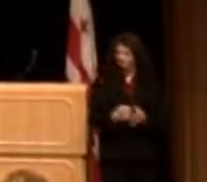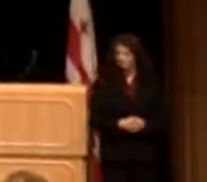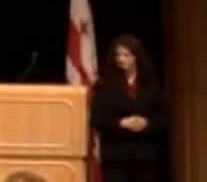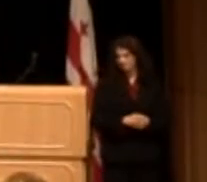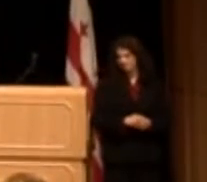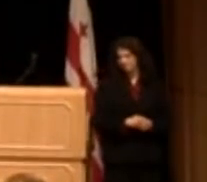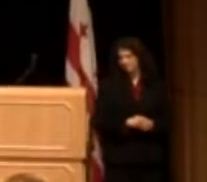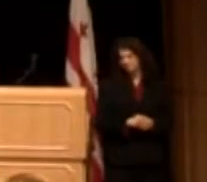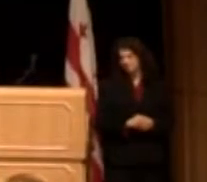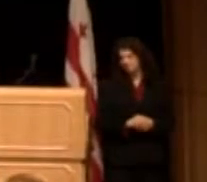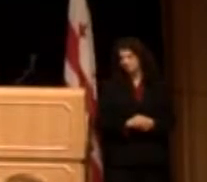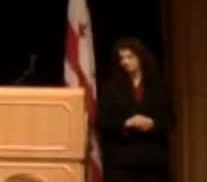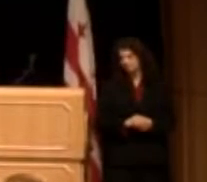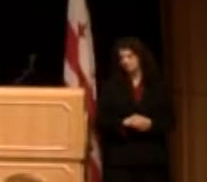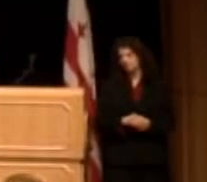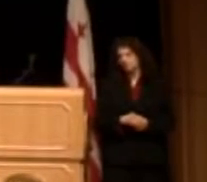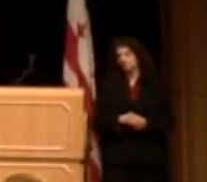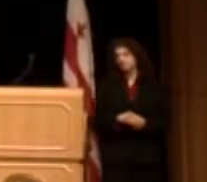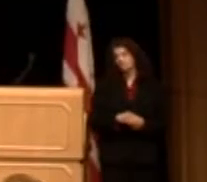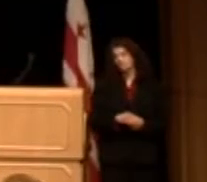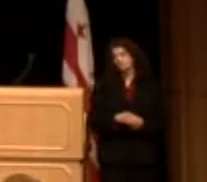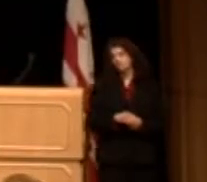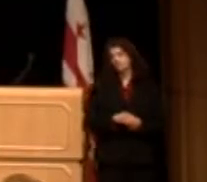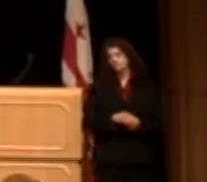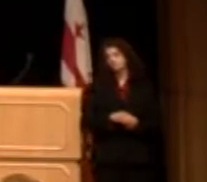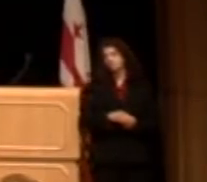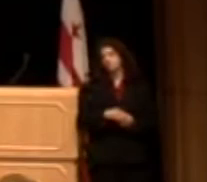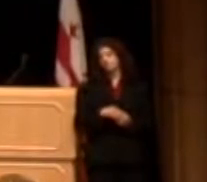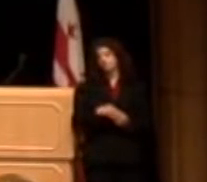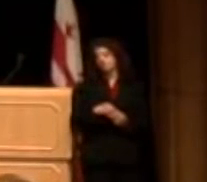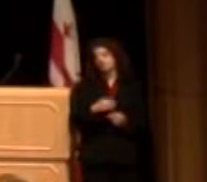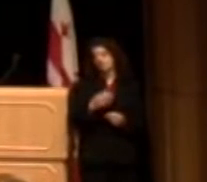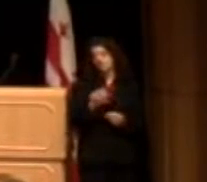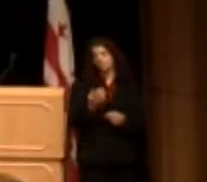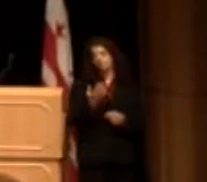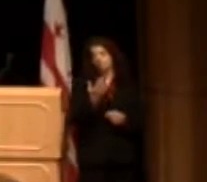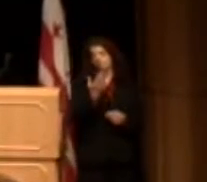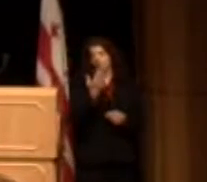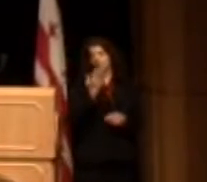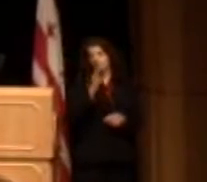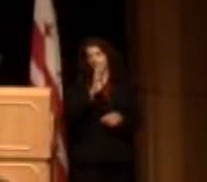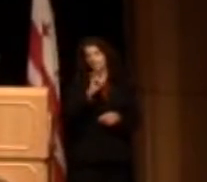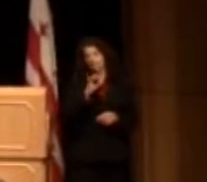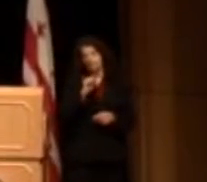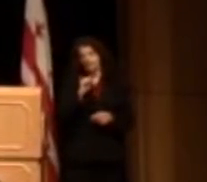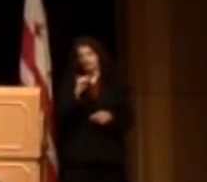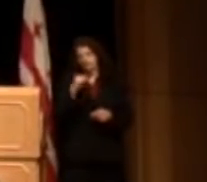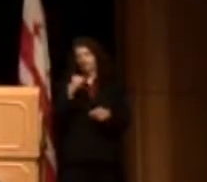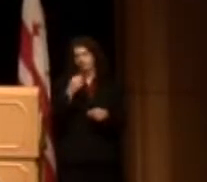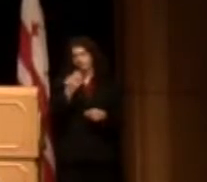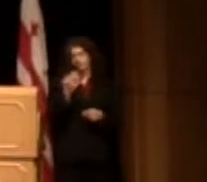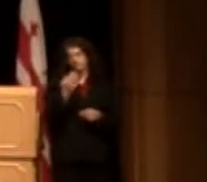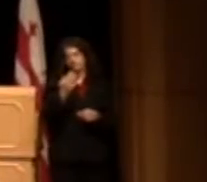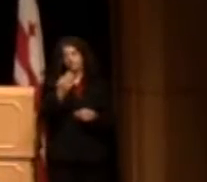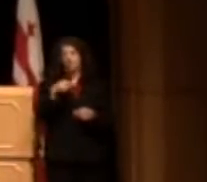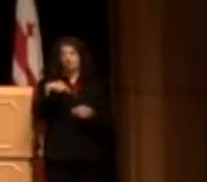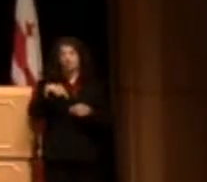IN THE LAST FIVE YEARS AND I THINK THAT SPEAKS TO THE STRENGTH OF THE DISTRICT'S ECONOMY IN MANY WAYS. AND THEN FINALLY AFFORDABLE HOUSING.